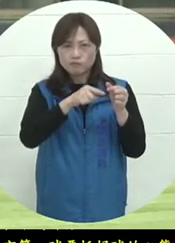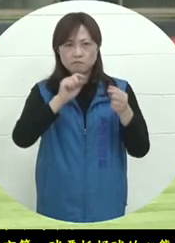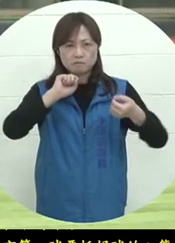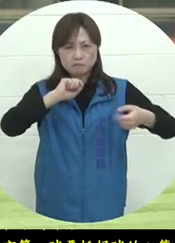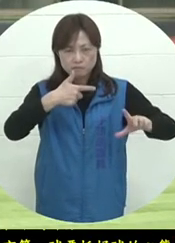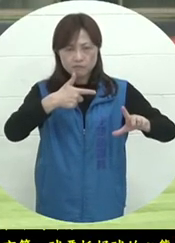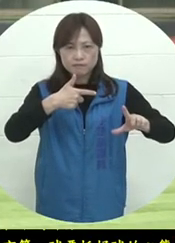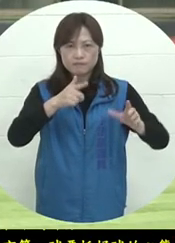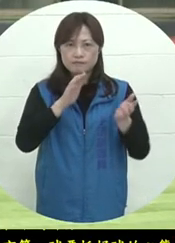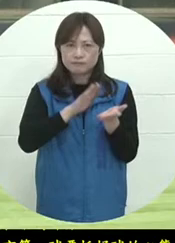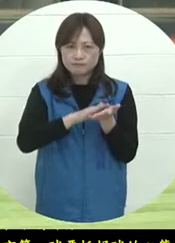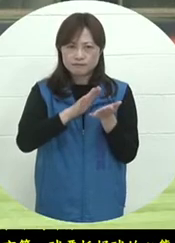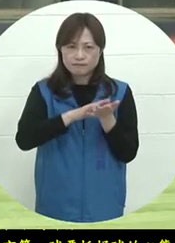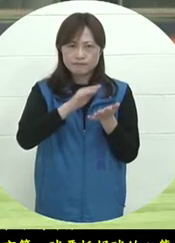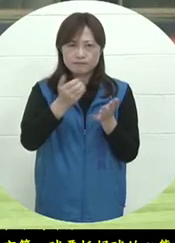The rhythm was slightly different.